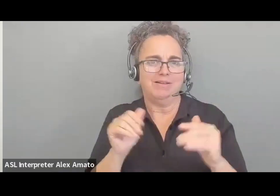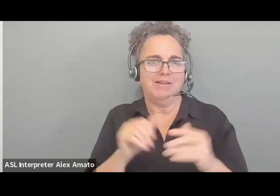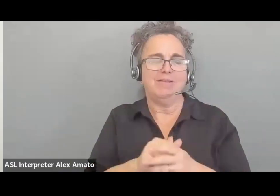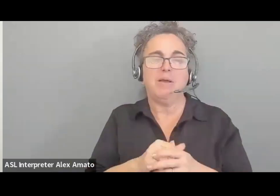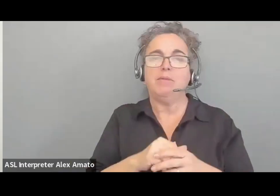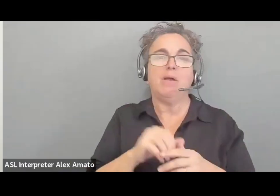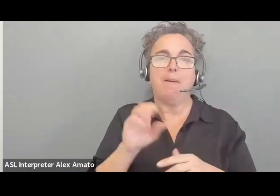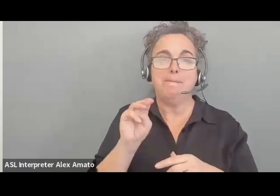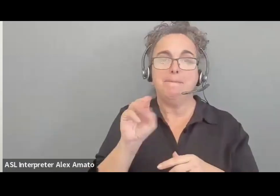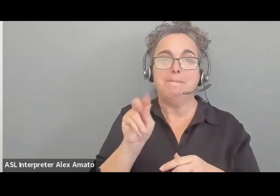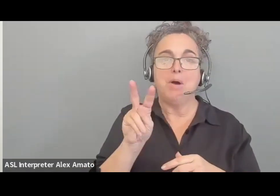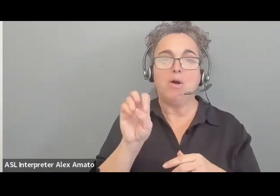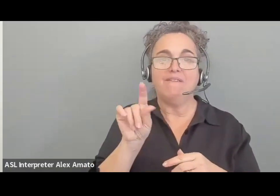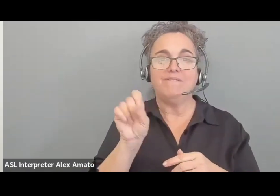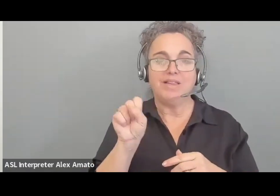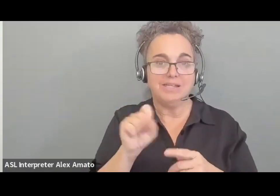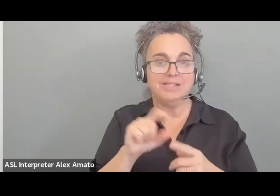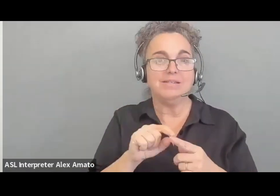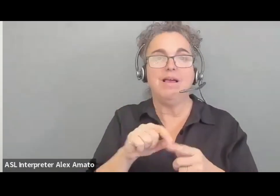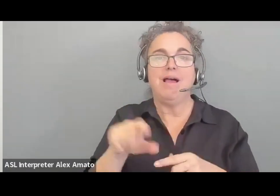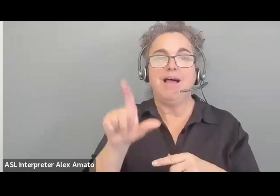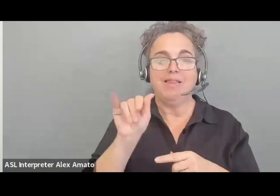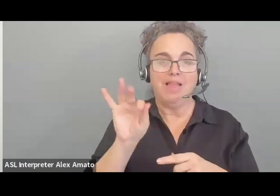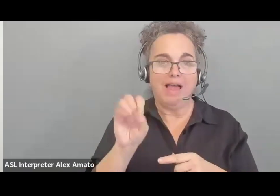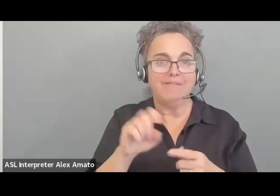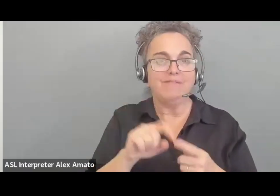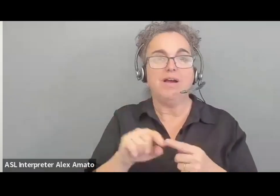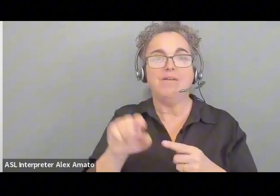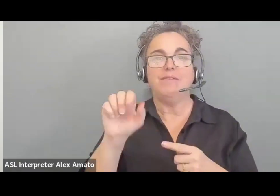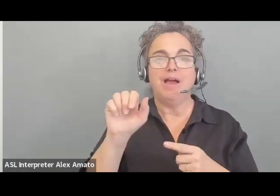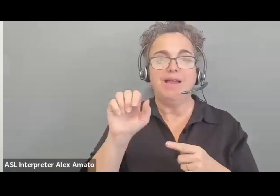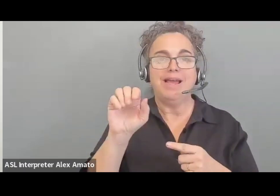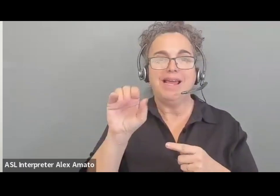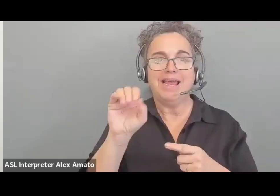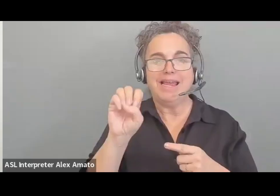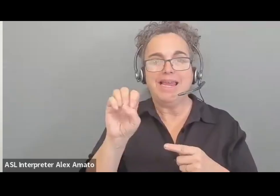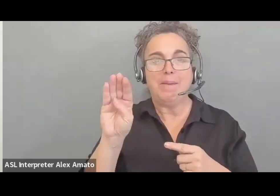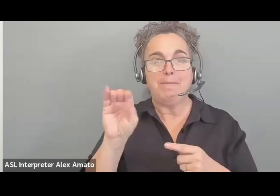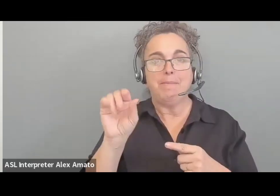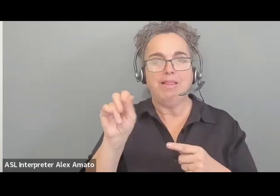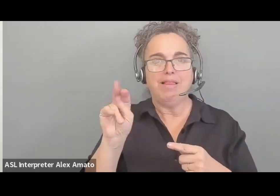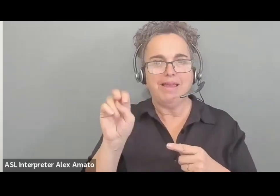it's a movie, I-B-E-L-I-N, it's a movie on Netflix. I would highly encourage folks to watch that.